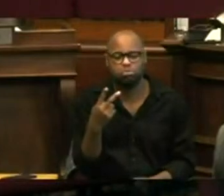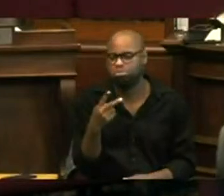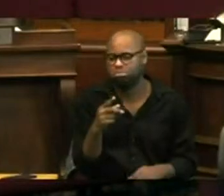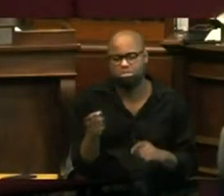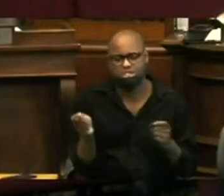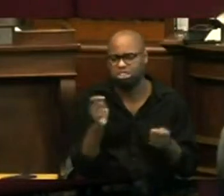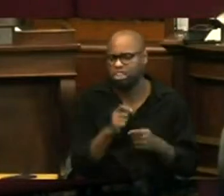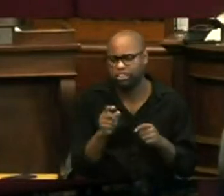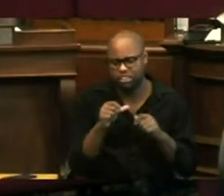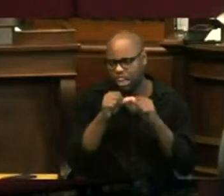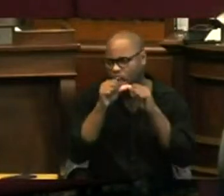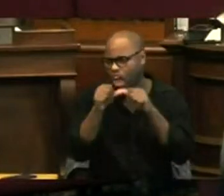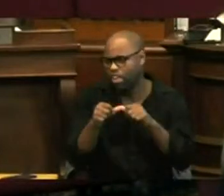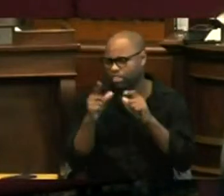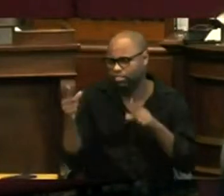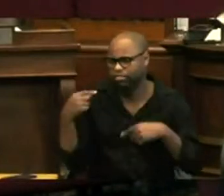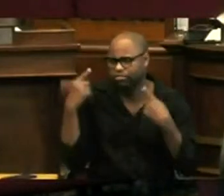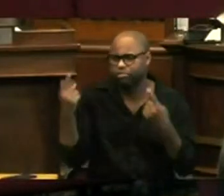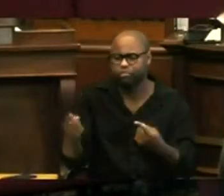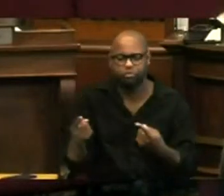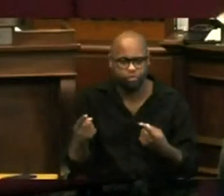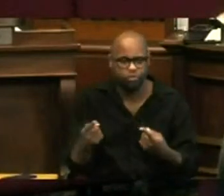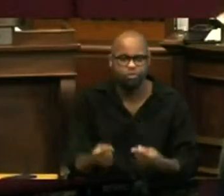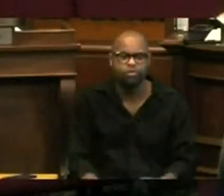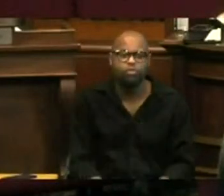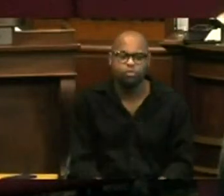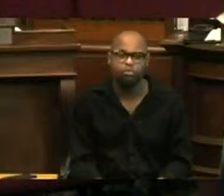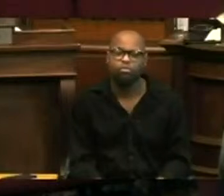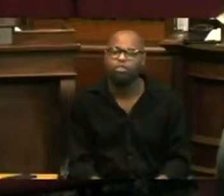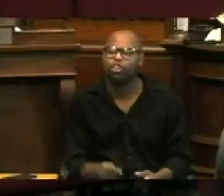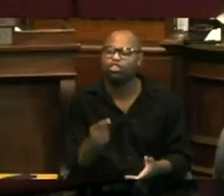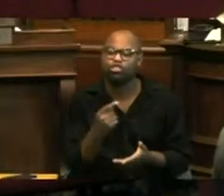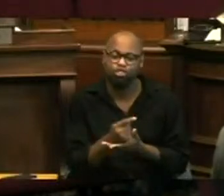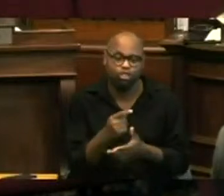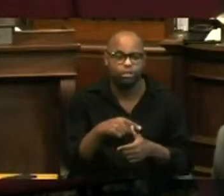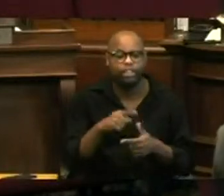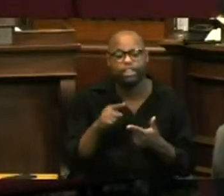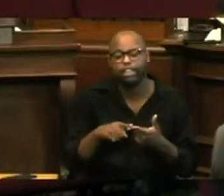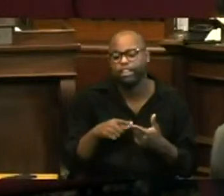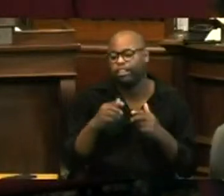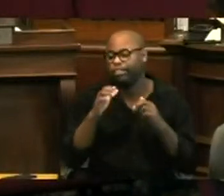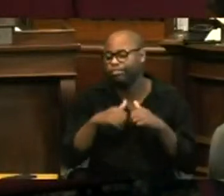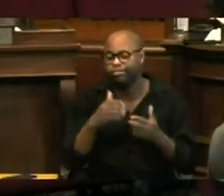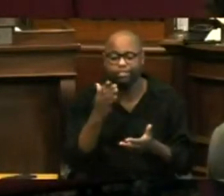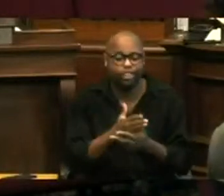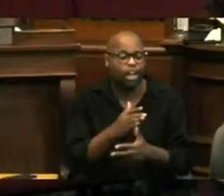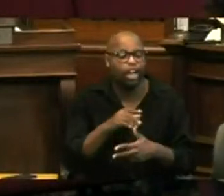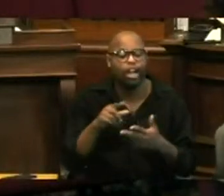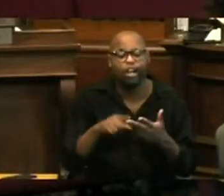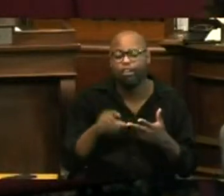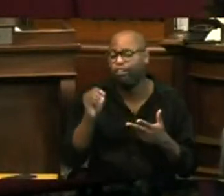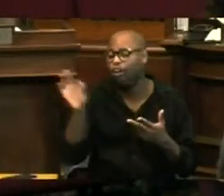I wouldn't say lt2 has changed. That's been pretty constant. And it's really you either put